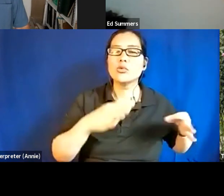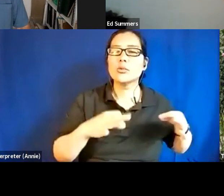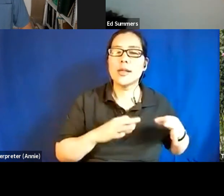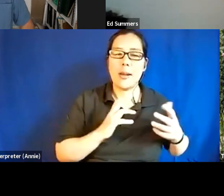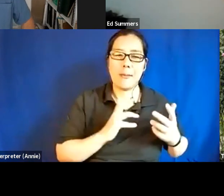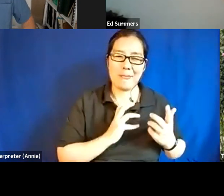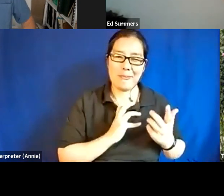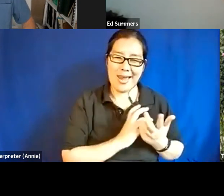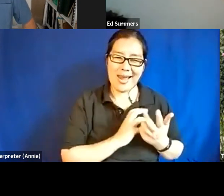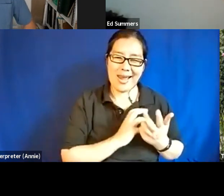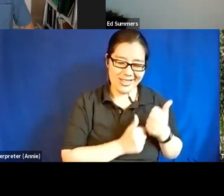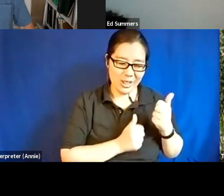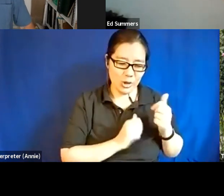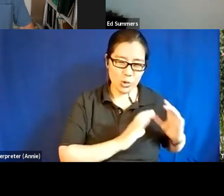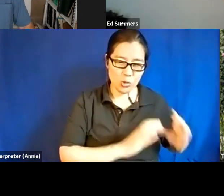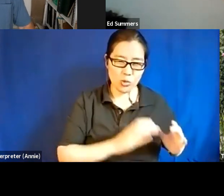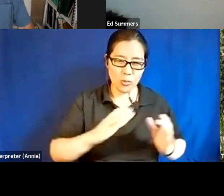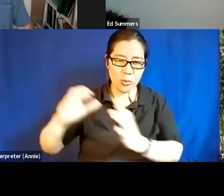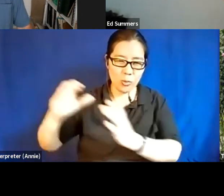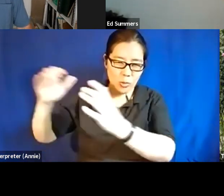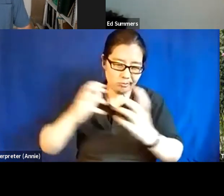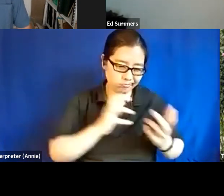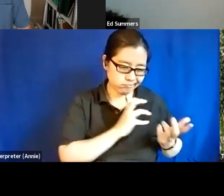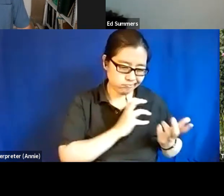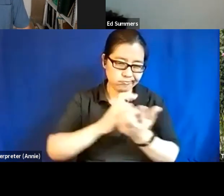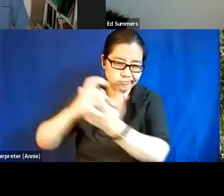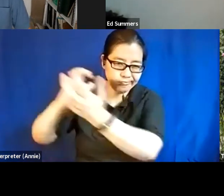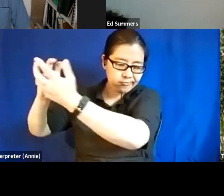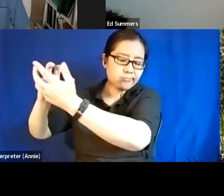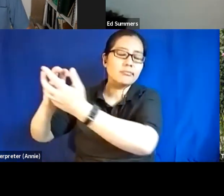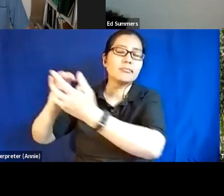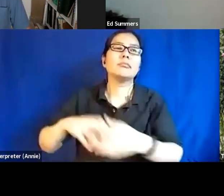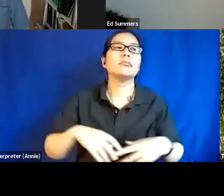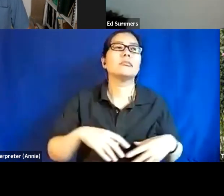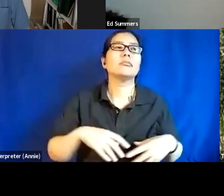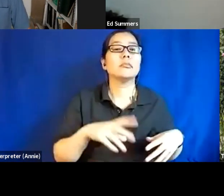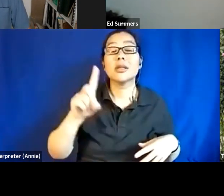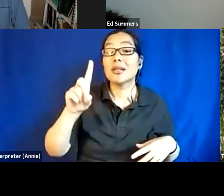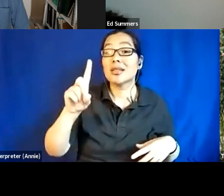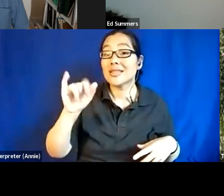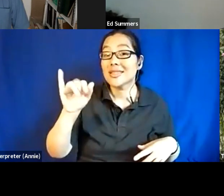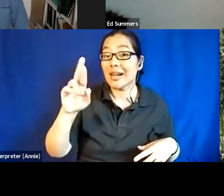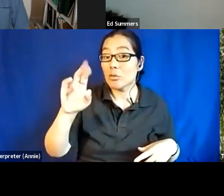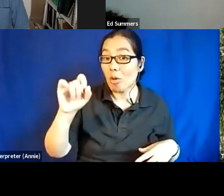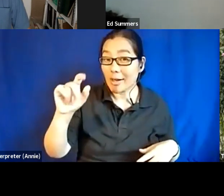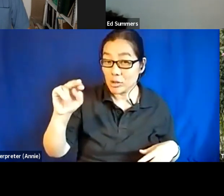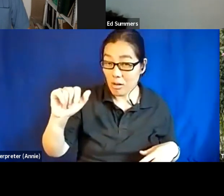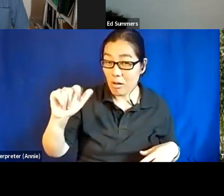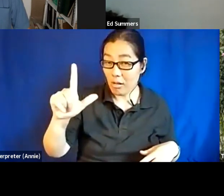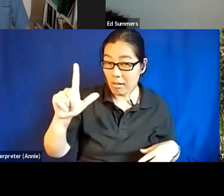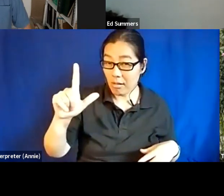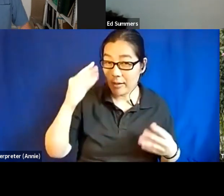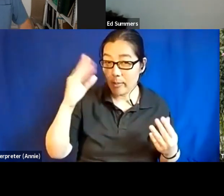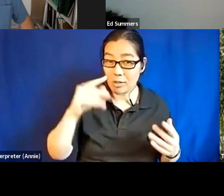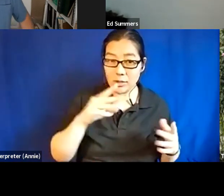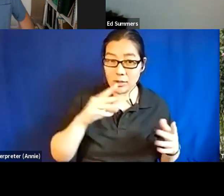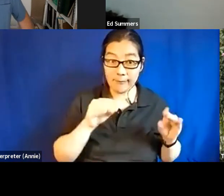groupings. Along with directional information if they are moving and stuff like that. Any other thoughts from the